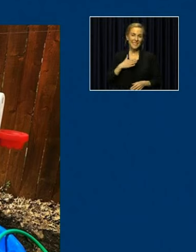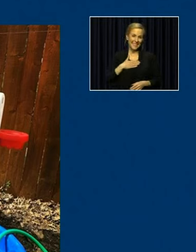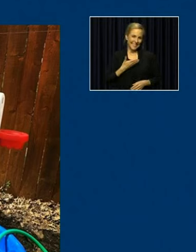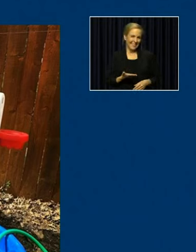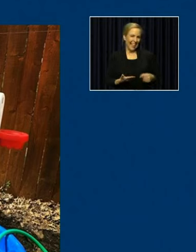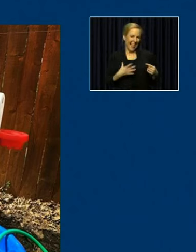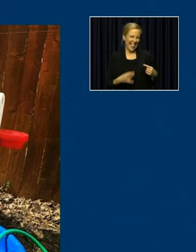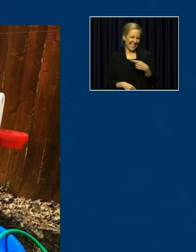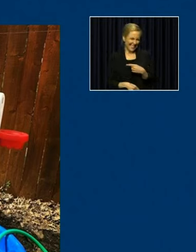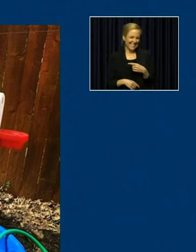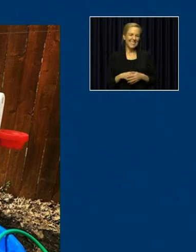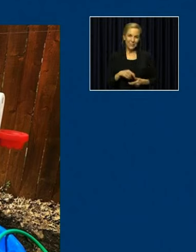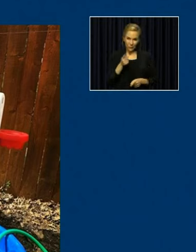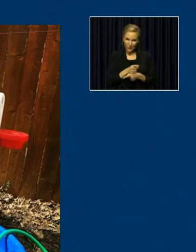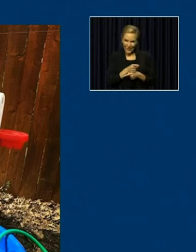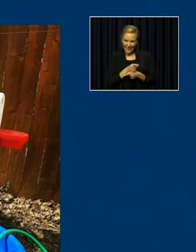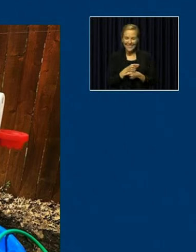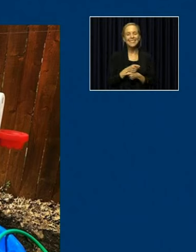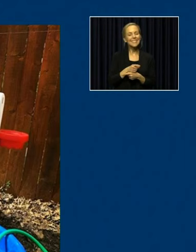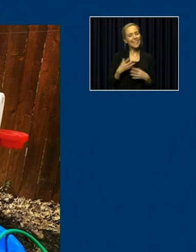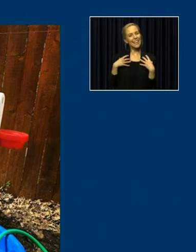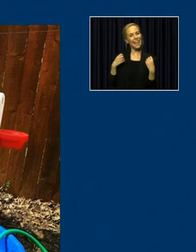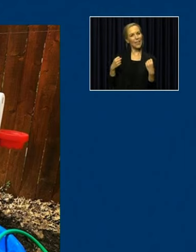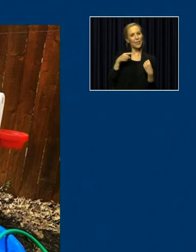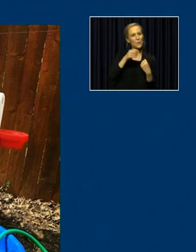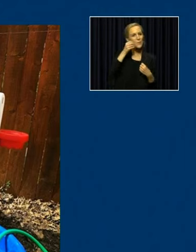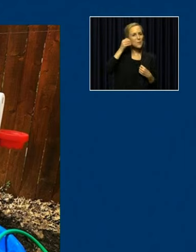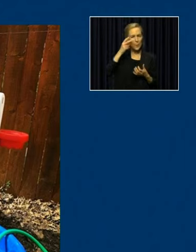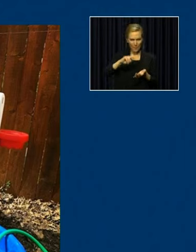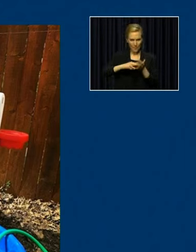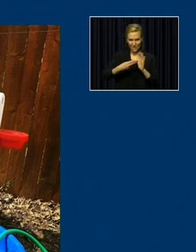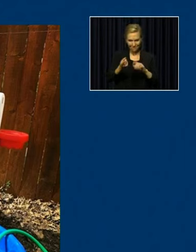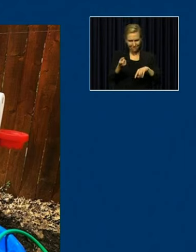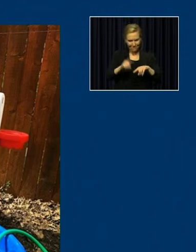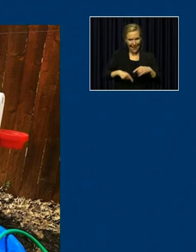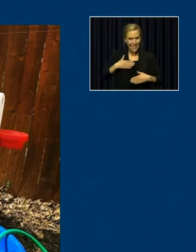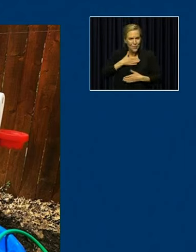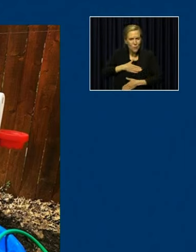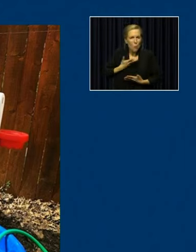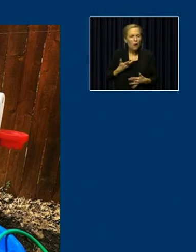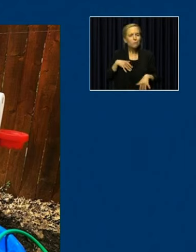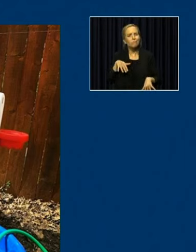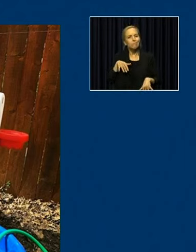THE DEPUTY SECRETARY EDUCATION AND WORKFORCE DEVELOPMENT CABINET SHARES WITH YOU HOW THE